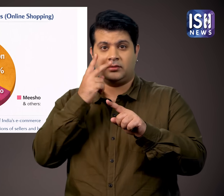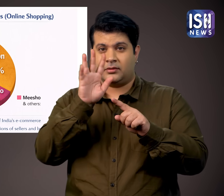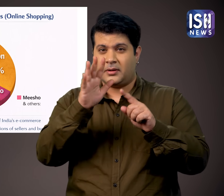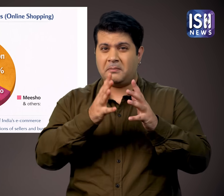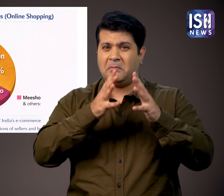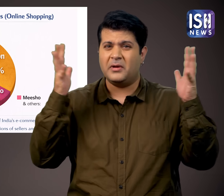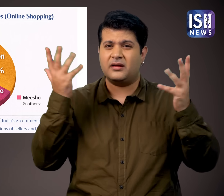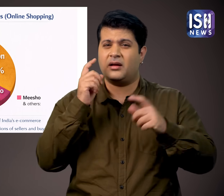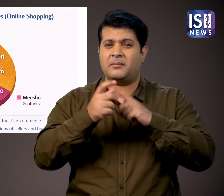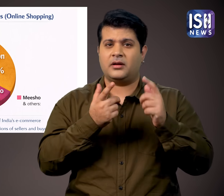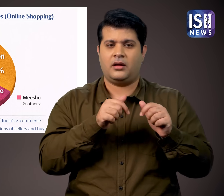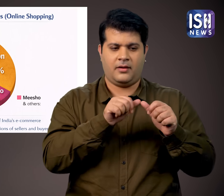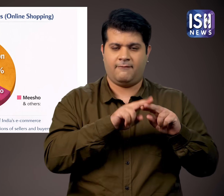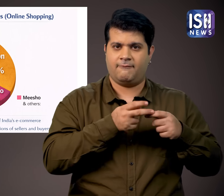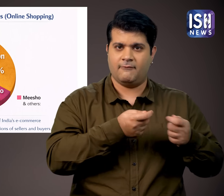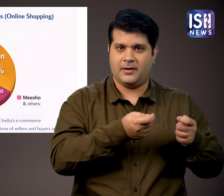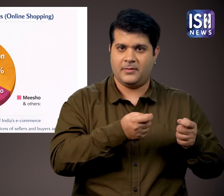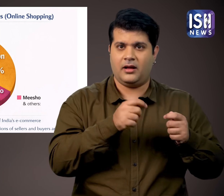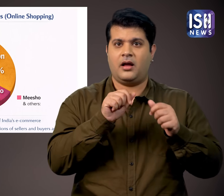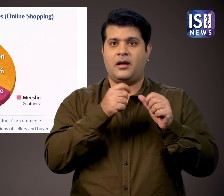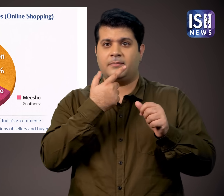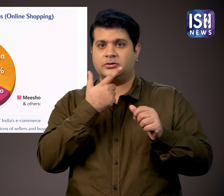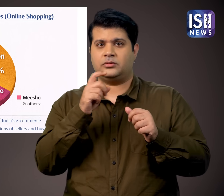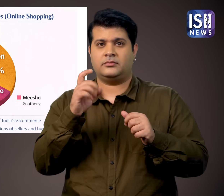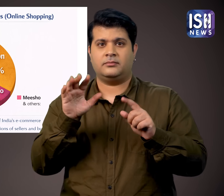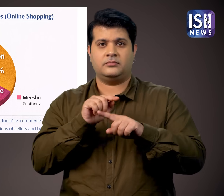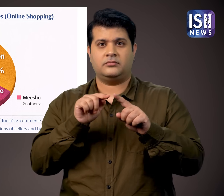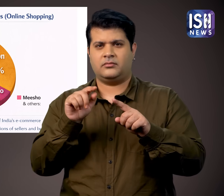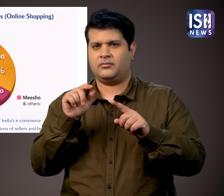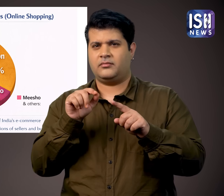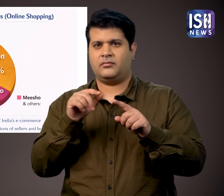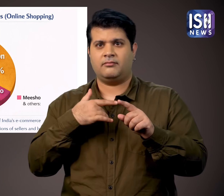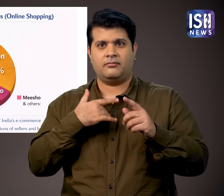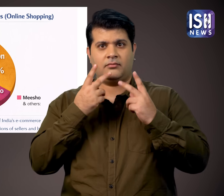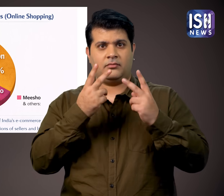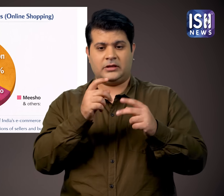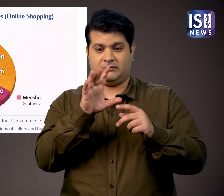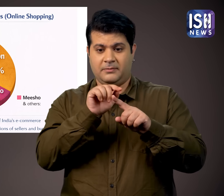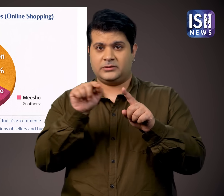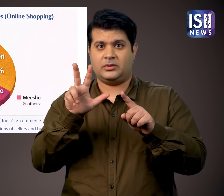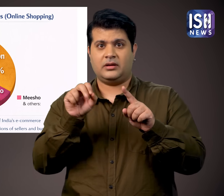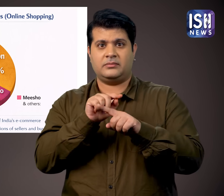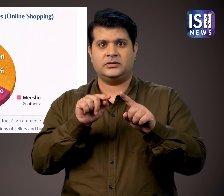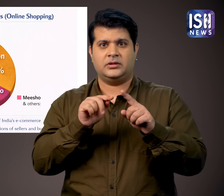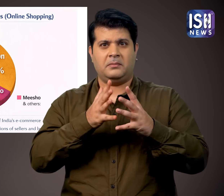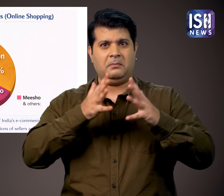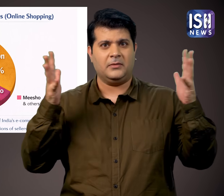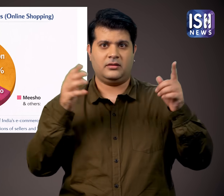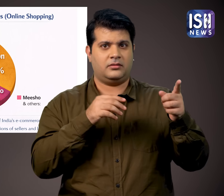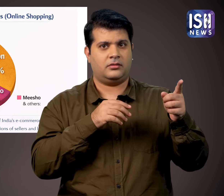Flipkart and Amazon control around 70%-80% of India’s e-commerce,